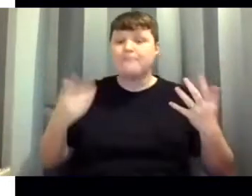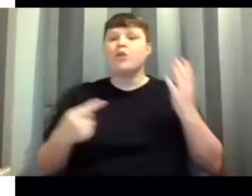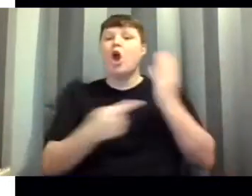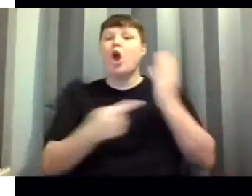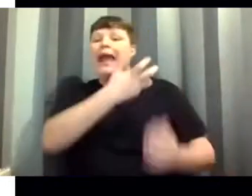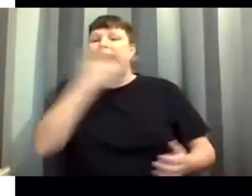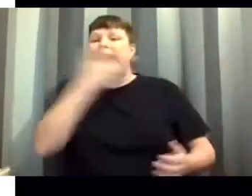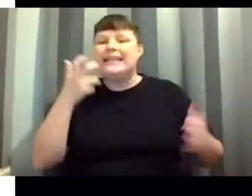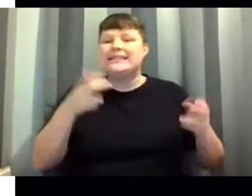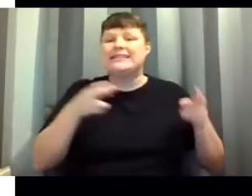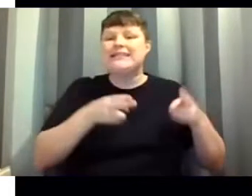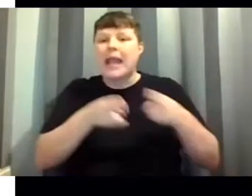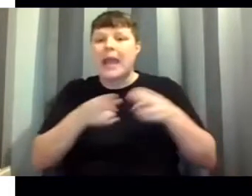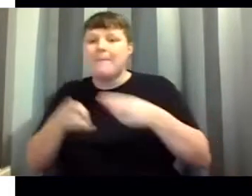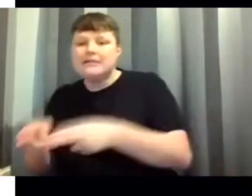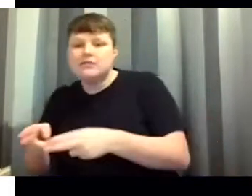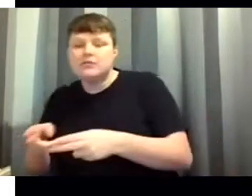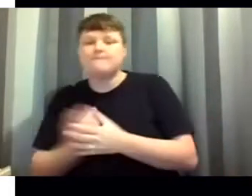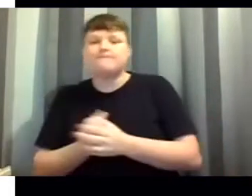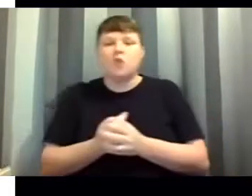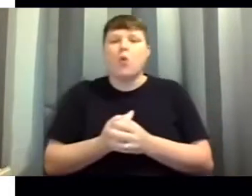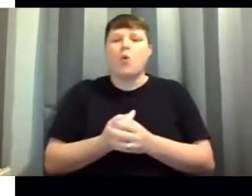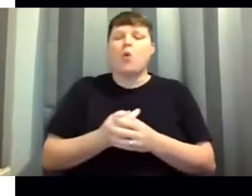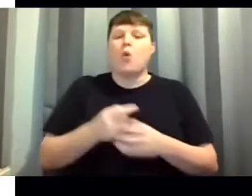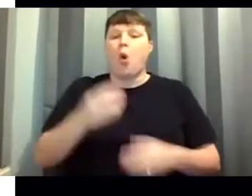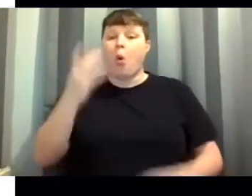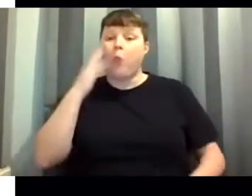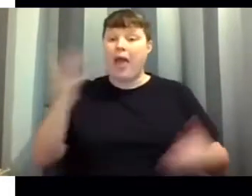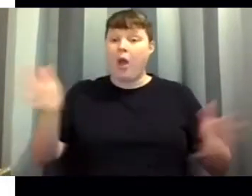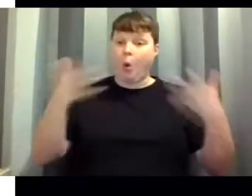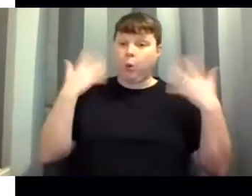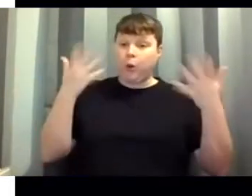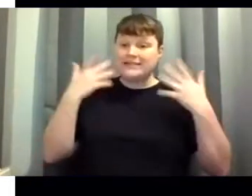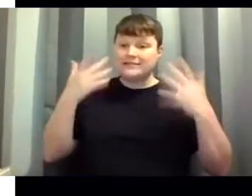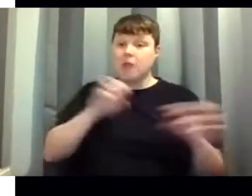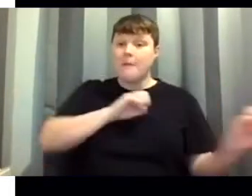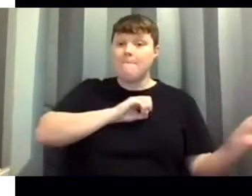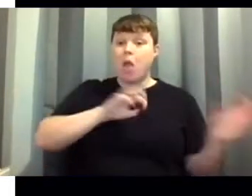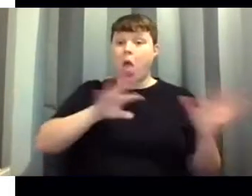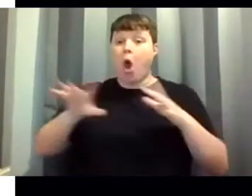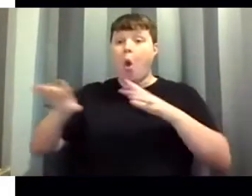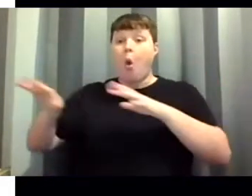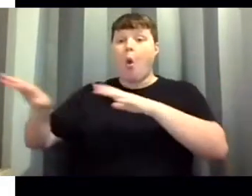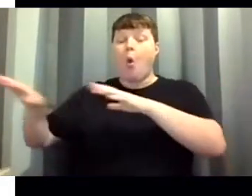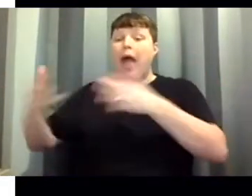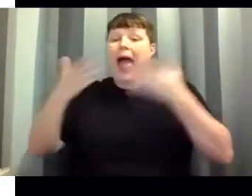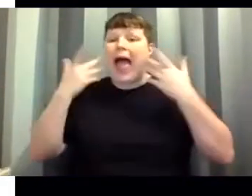continuity equation just means that when the wind blows, air doesn't disappear and it's not created